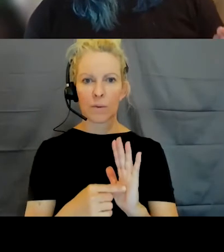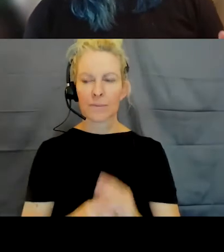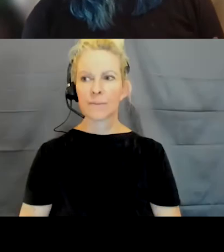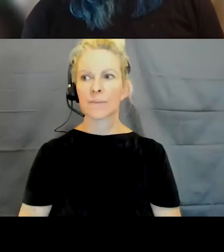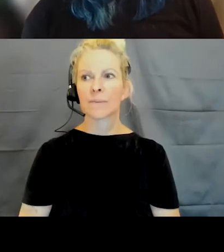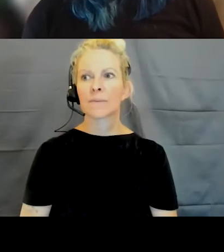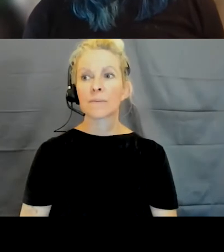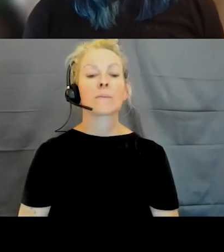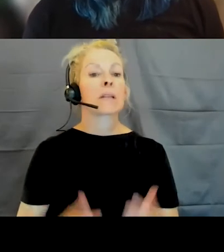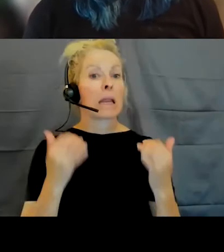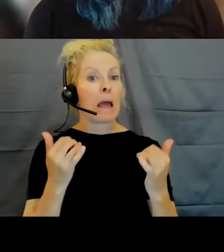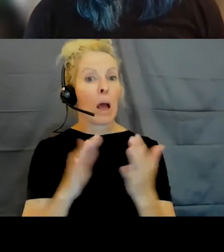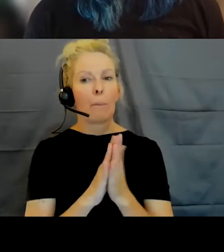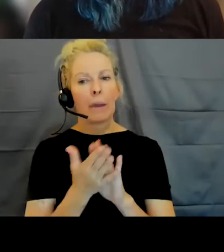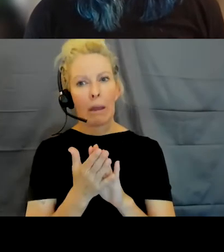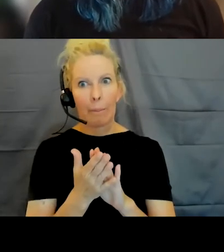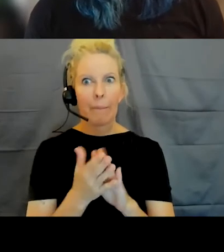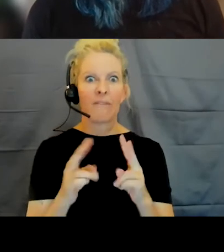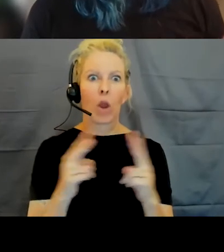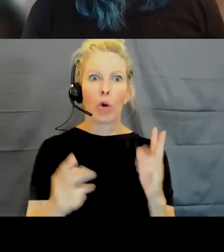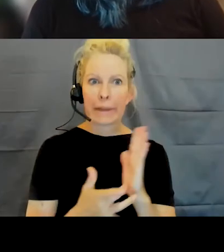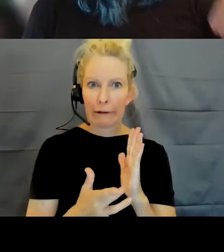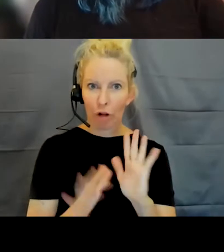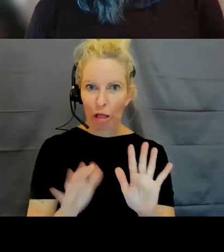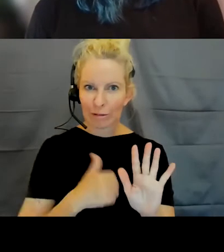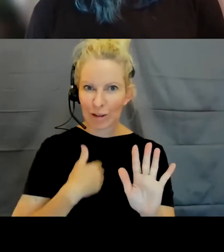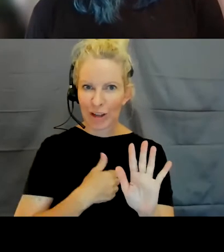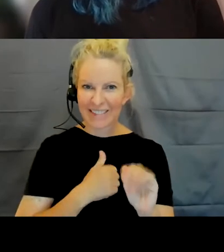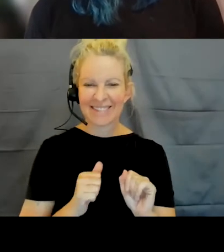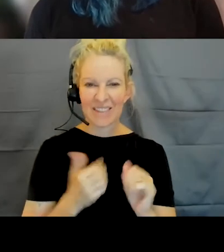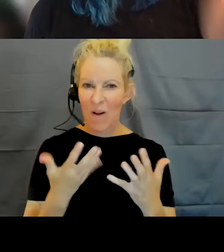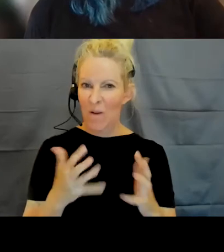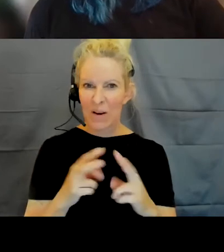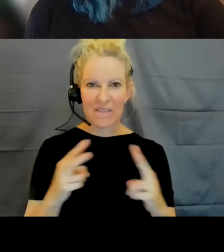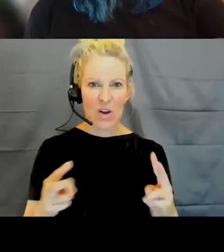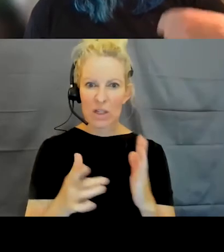a little technical, I'm sorry. This was already pretty technical. I did want to mention the